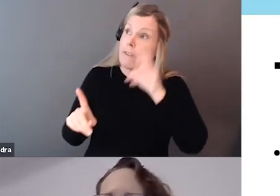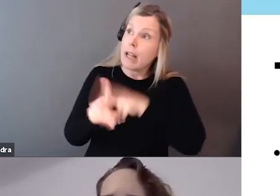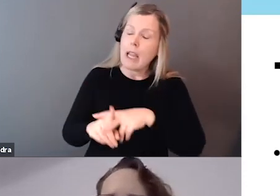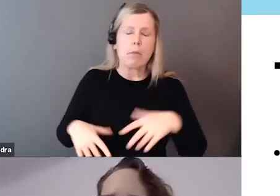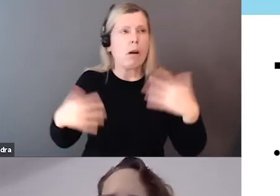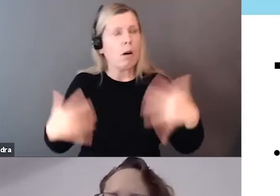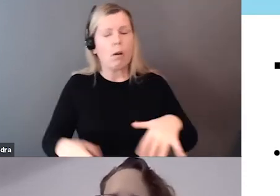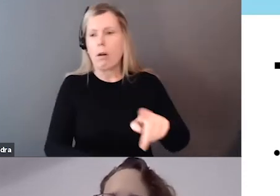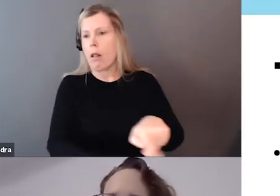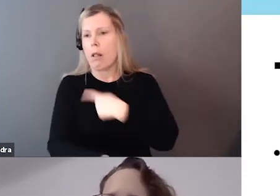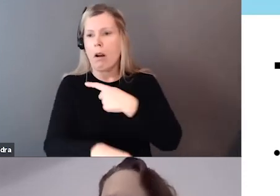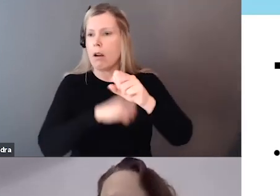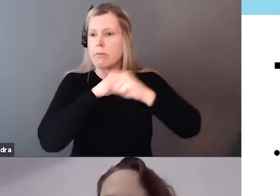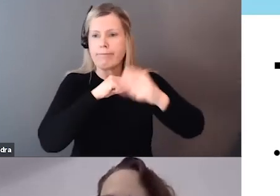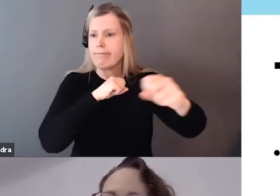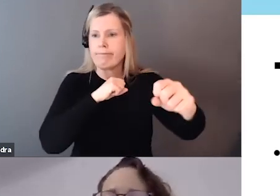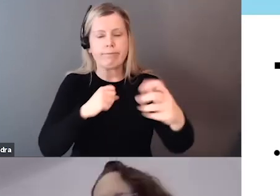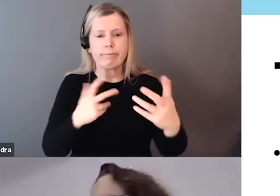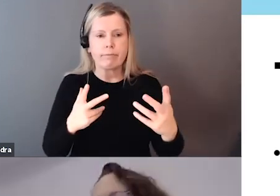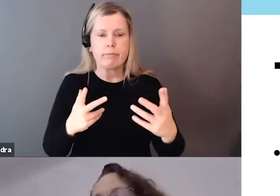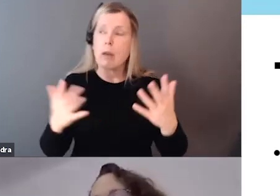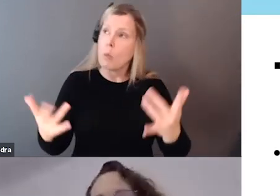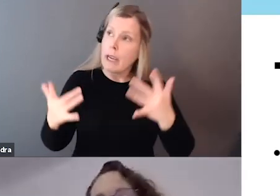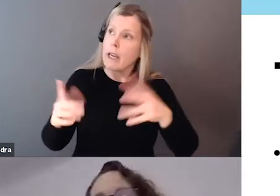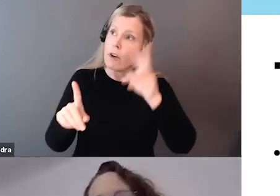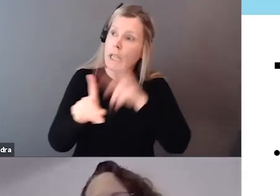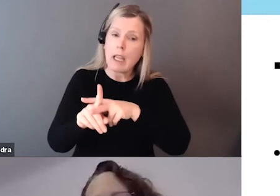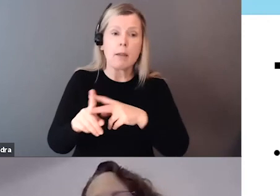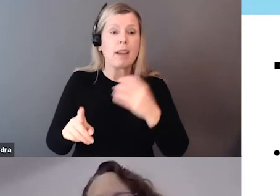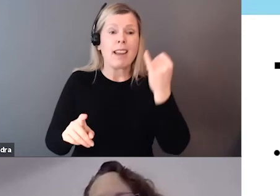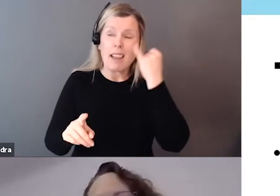judged based on how long their claims were. If things started going on longer, that put